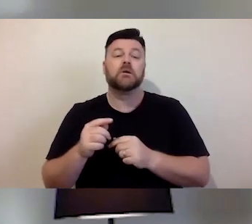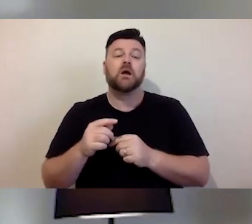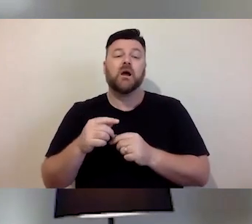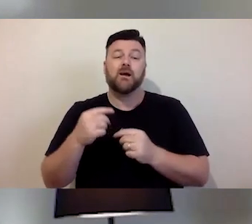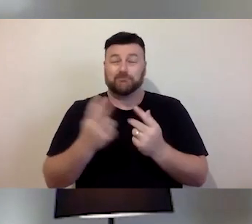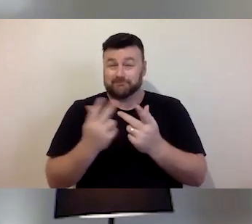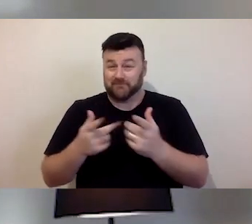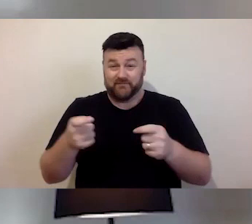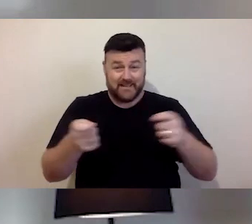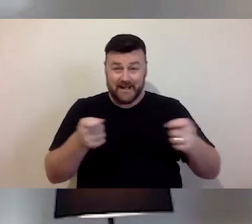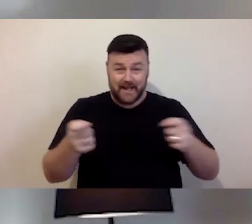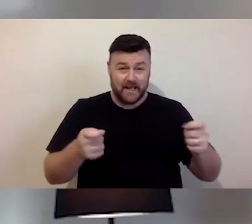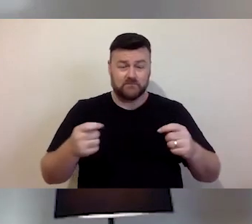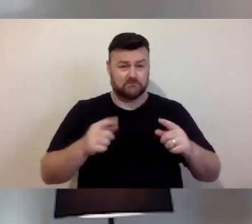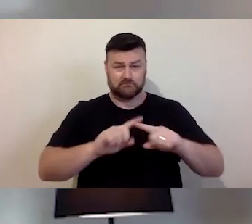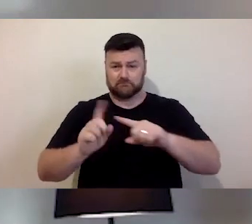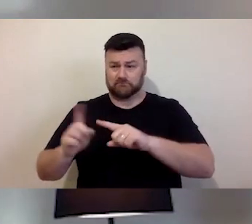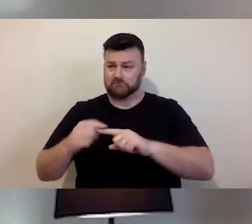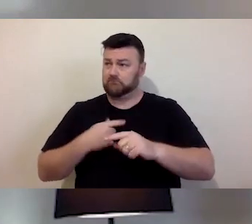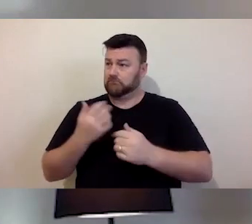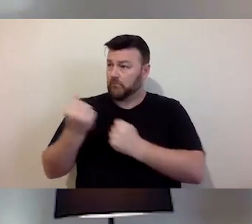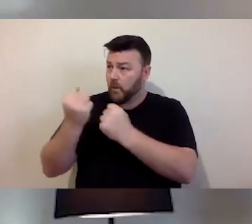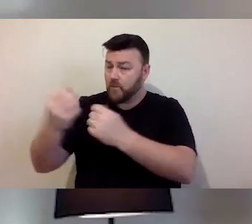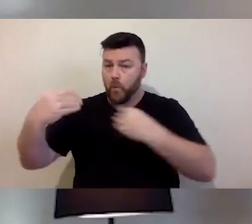Mark currently is with the deep